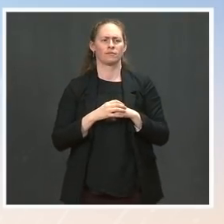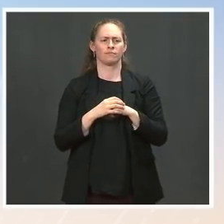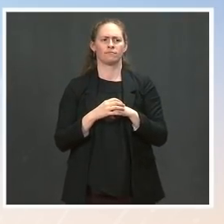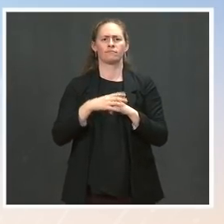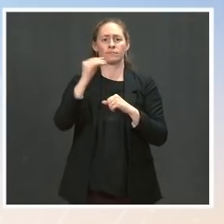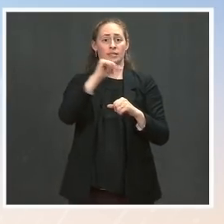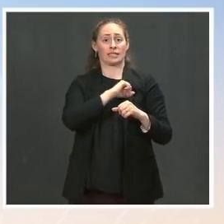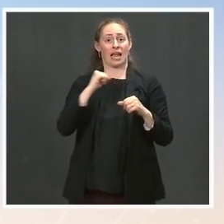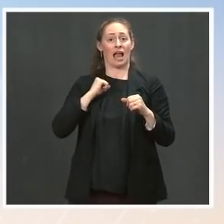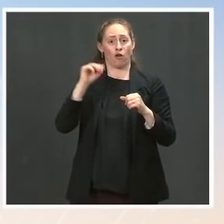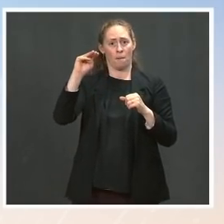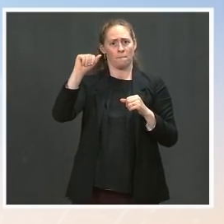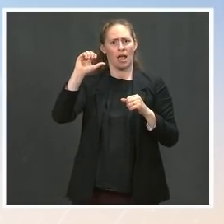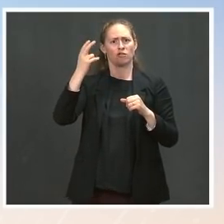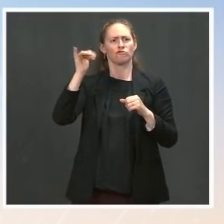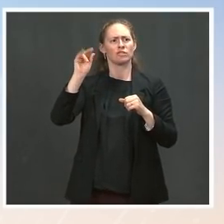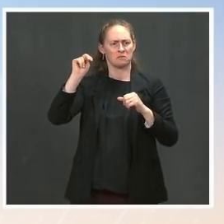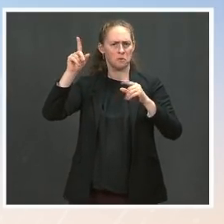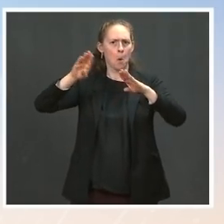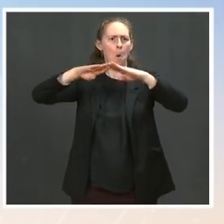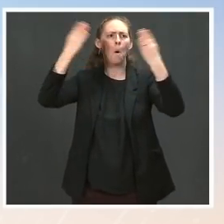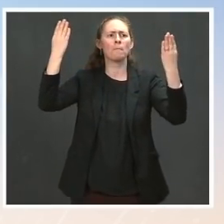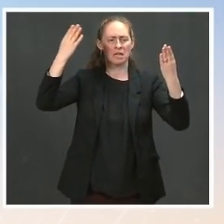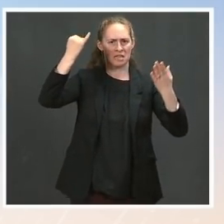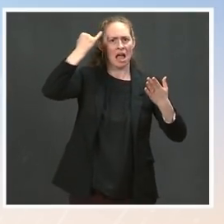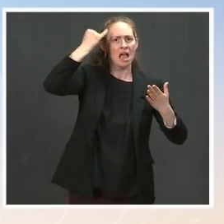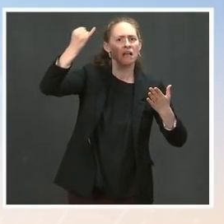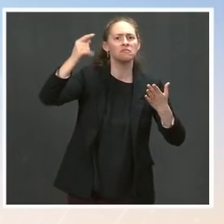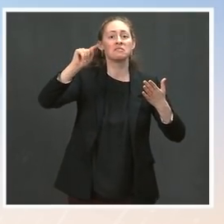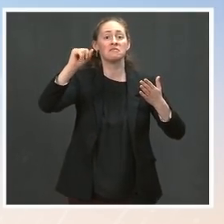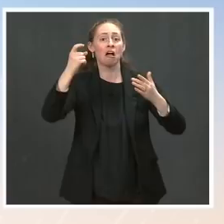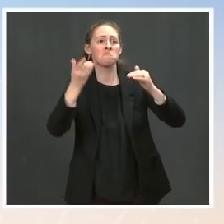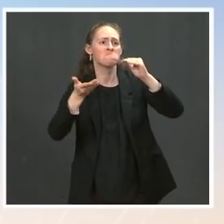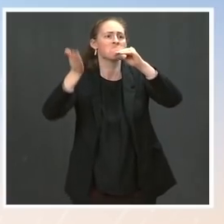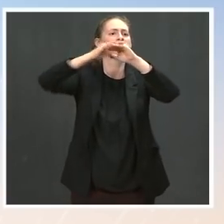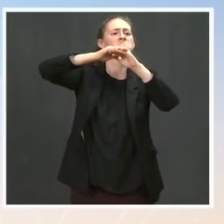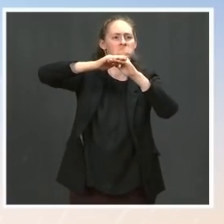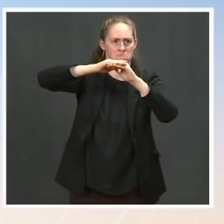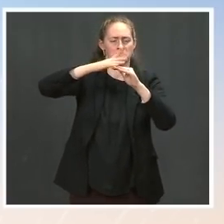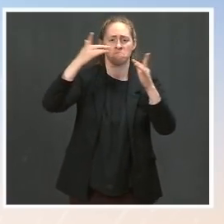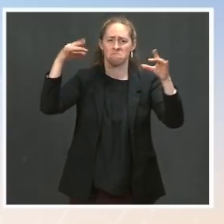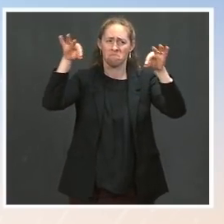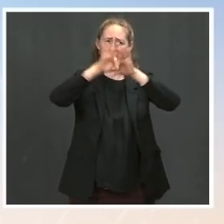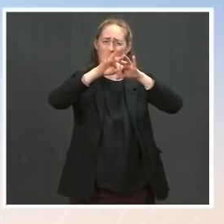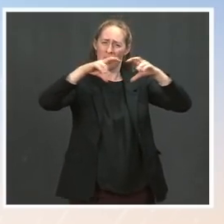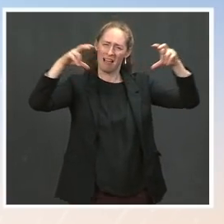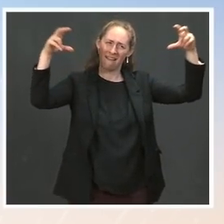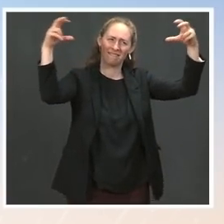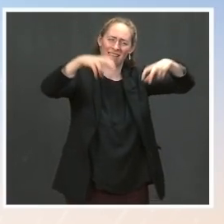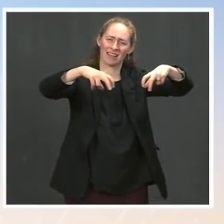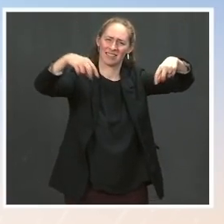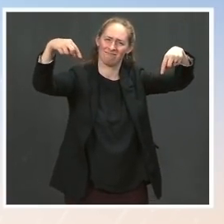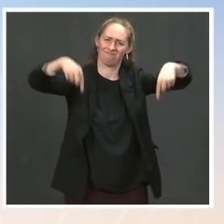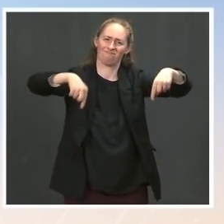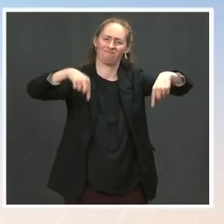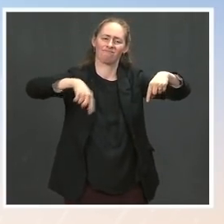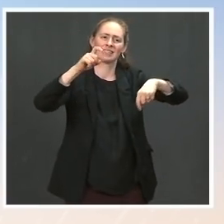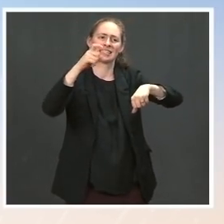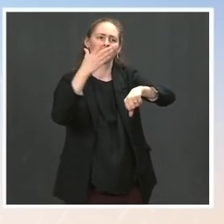as a means of potentially paying for a historic investment in our nation's infrastructure and, most importantly, to creating jobs.